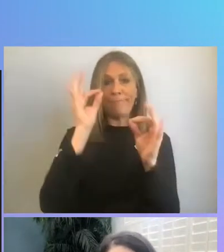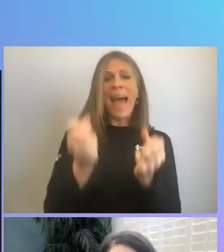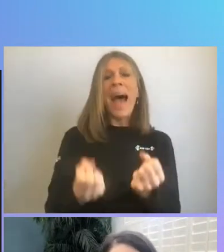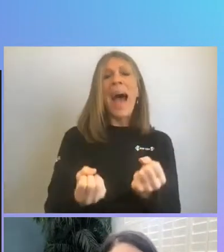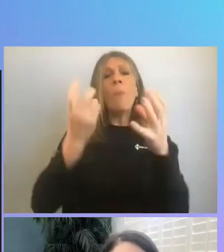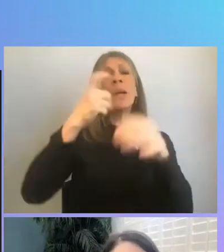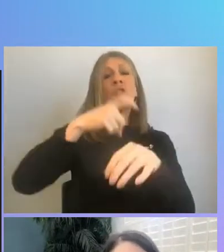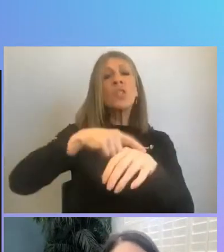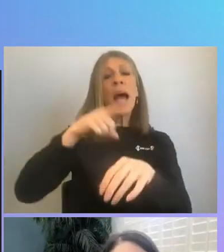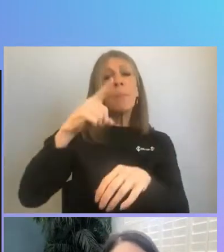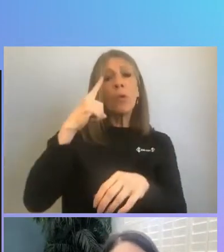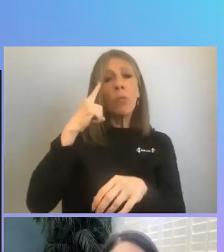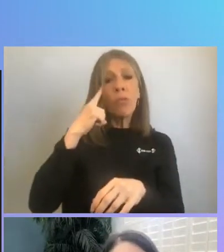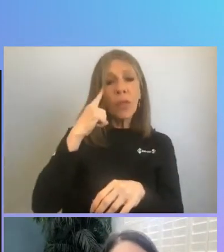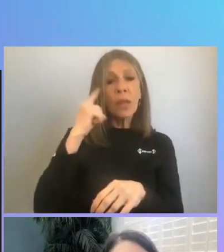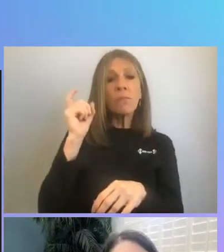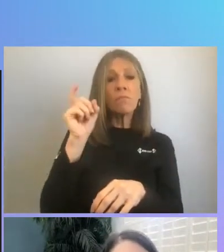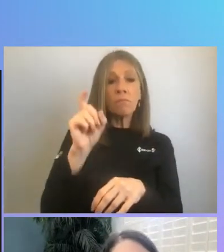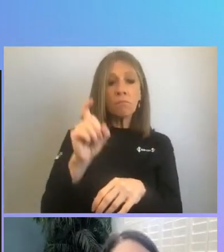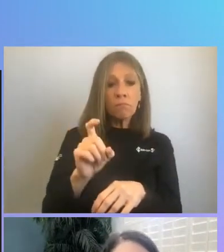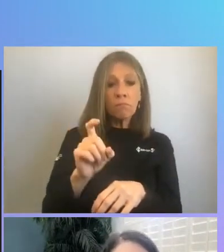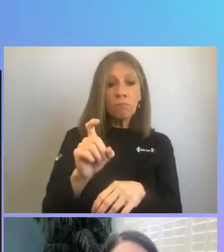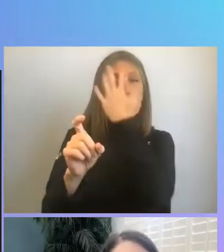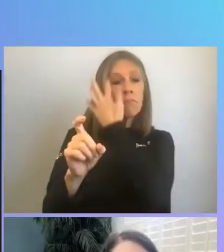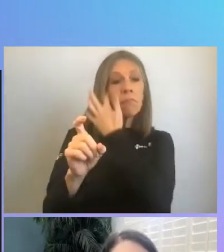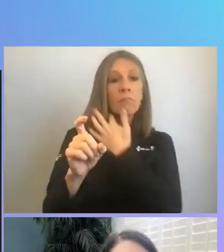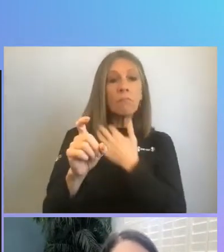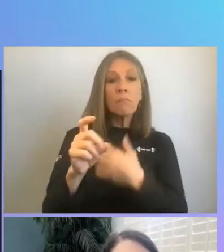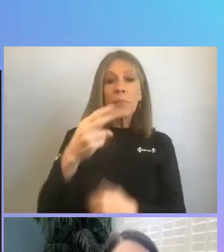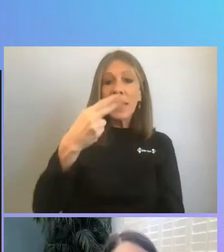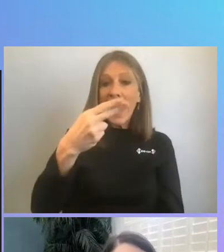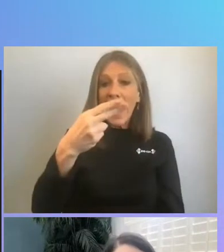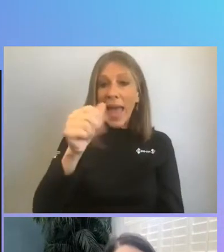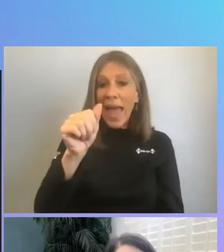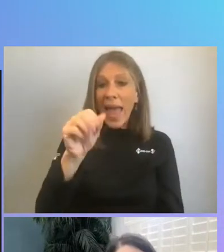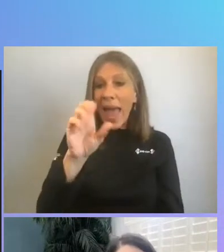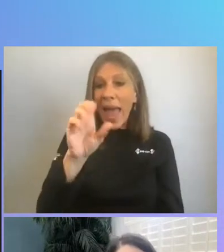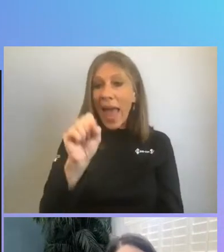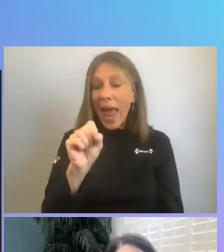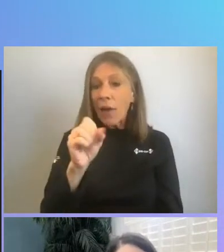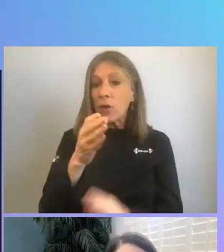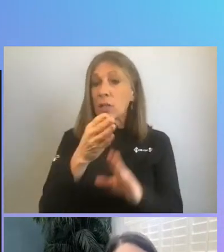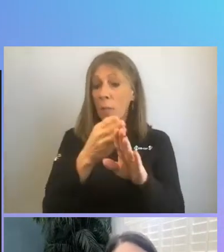And uh, you know, Harris back, back before you started with the